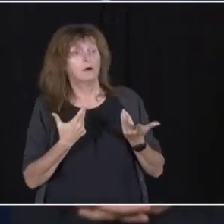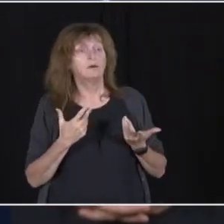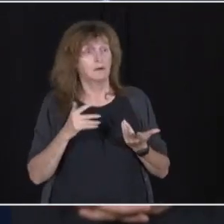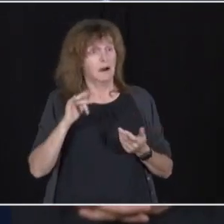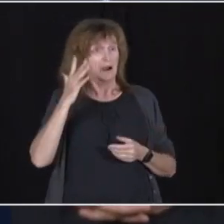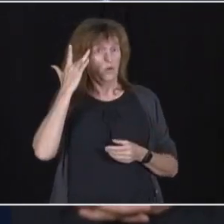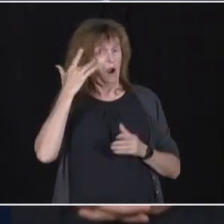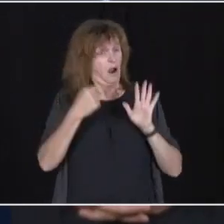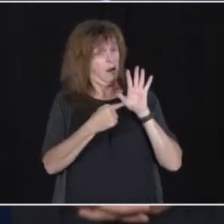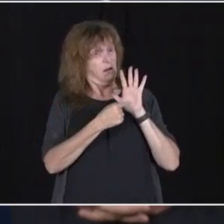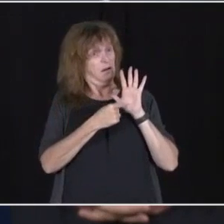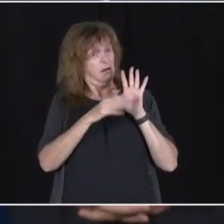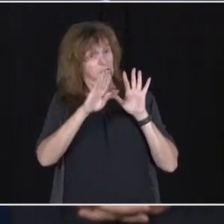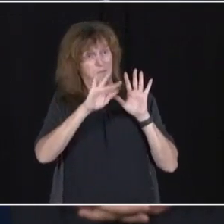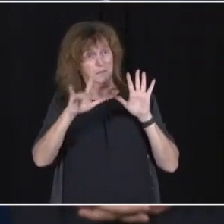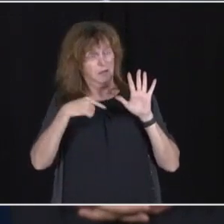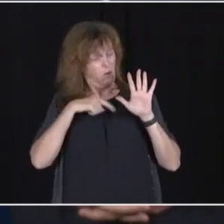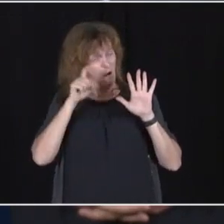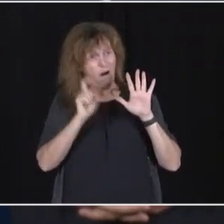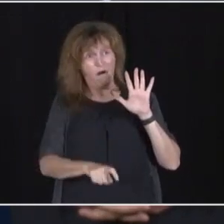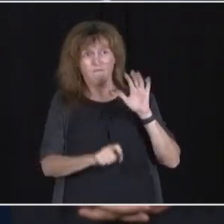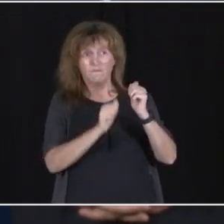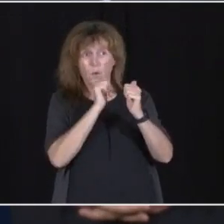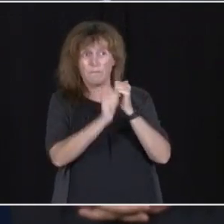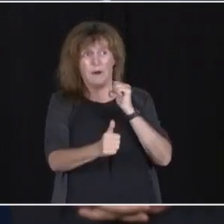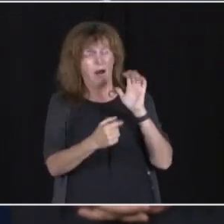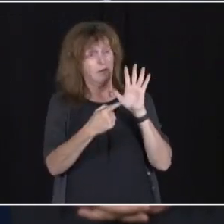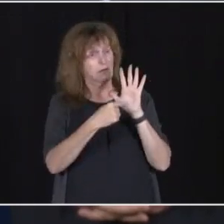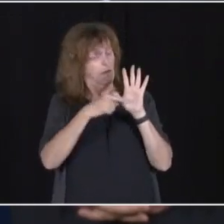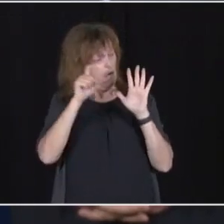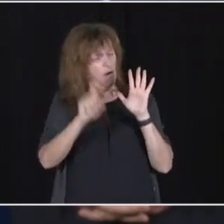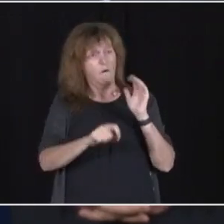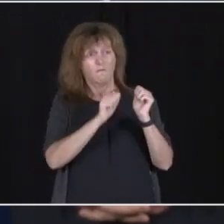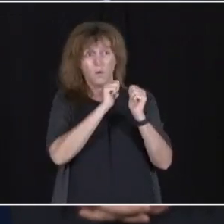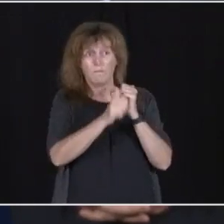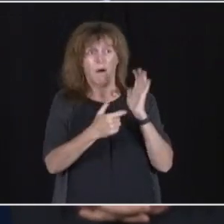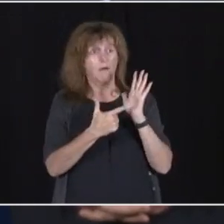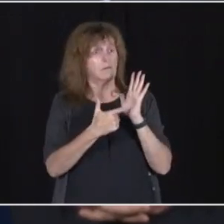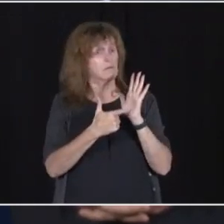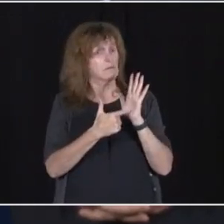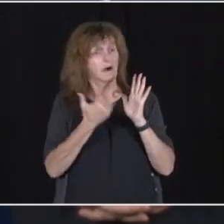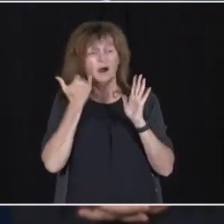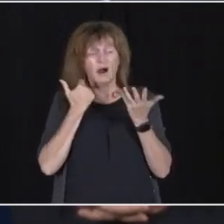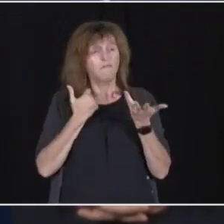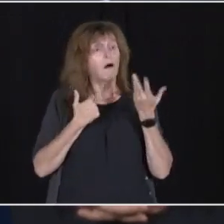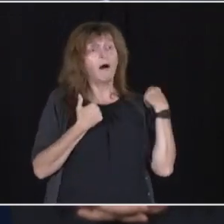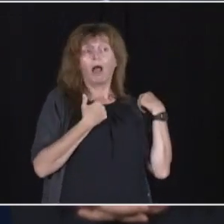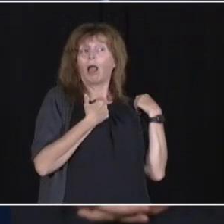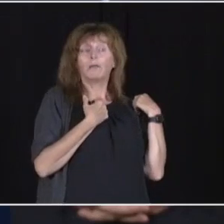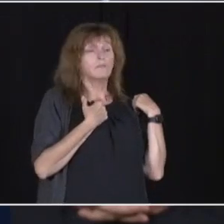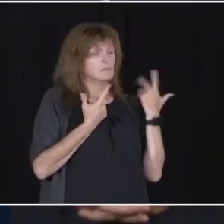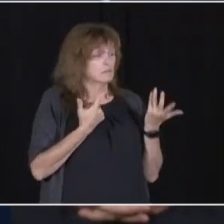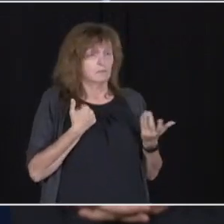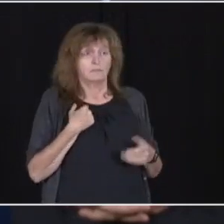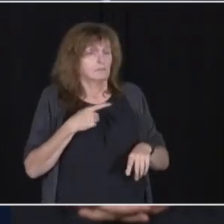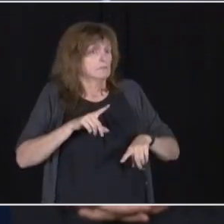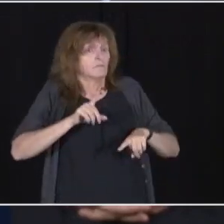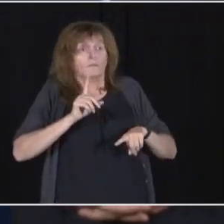because this is exactly what I am talking about about the legislation, why we had to pass it and why everybody had to vote for it.